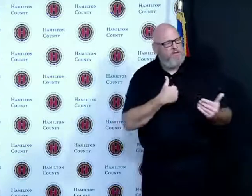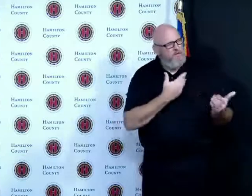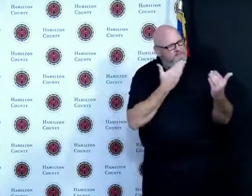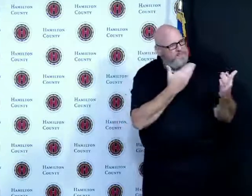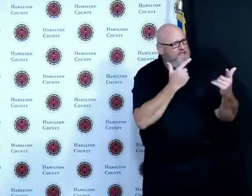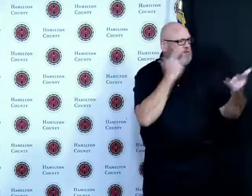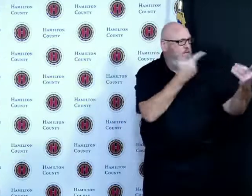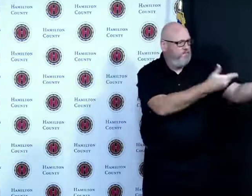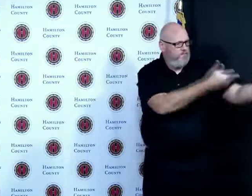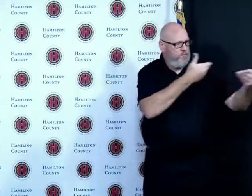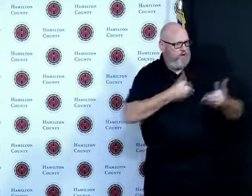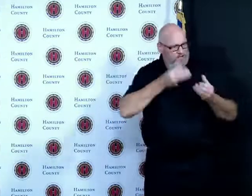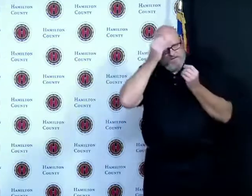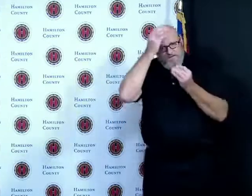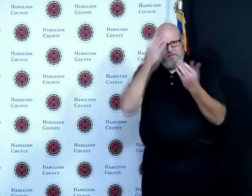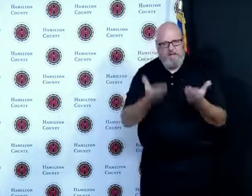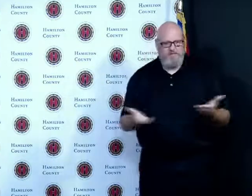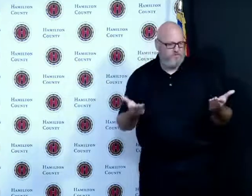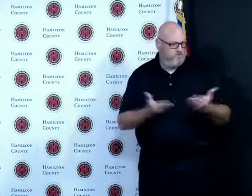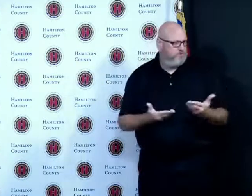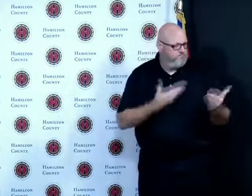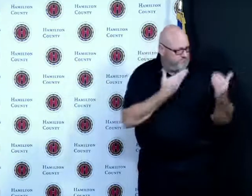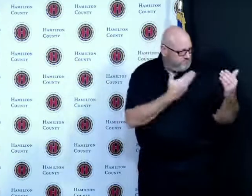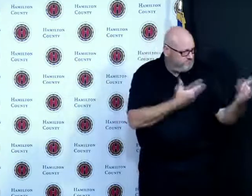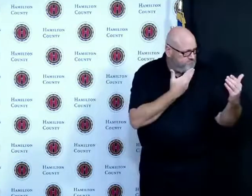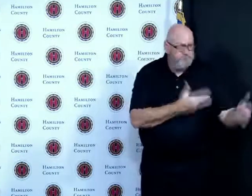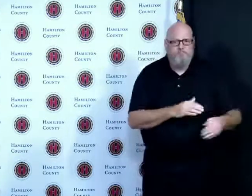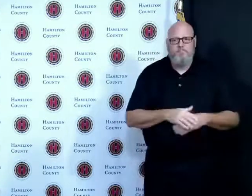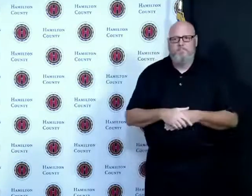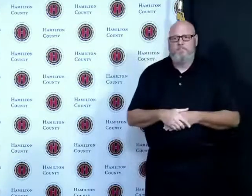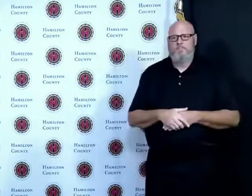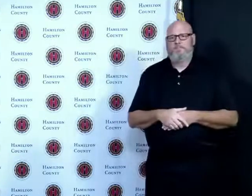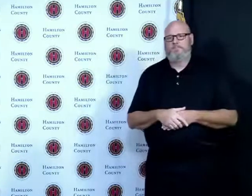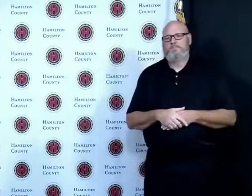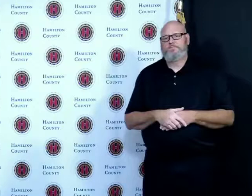on that I want to expand on just a little bit is capacity so I just want to make sure that folks